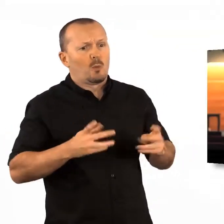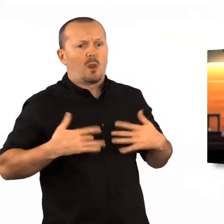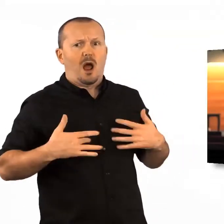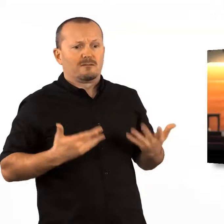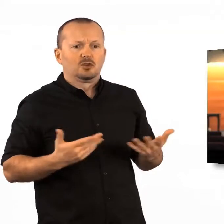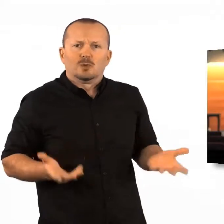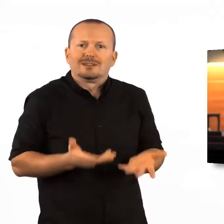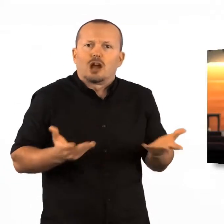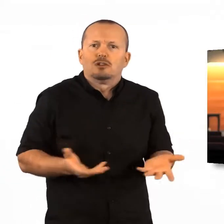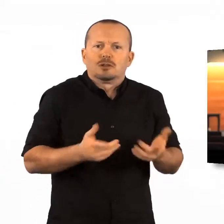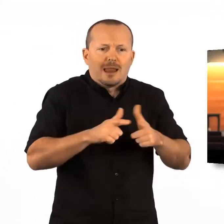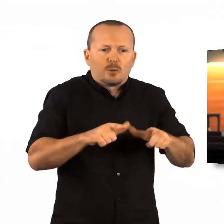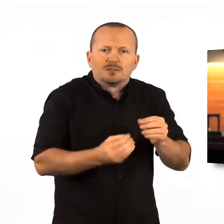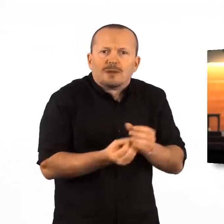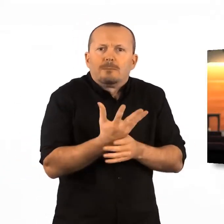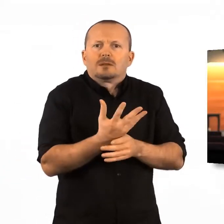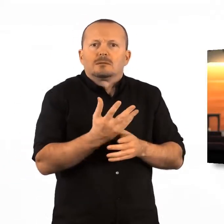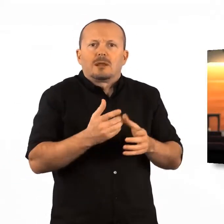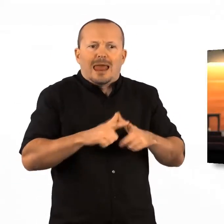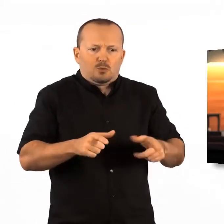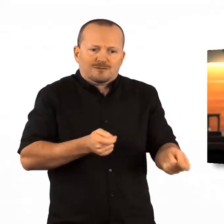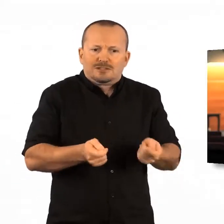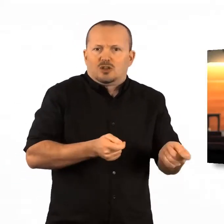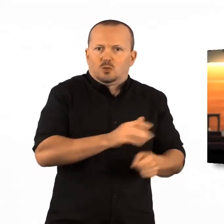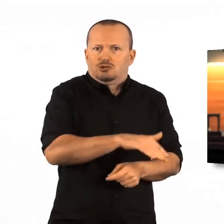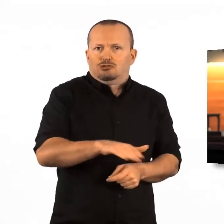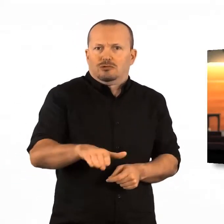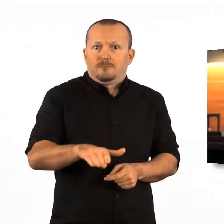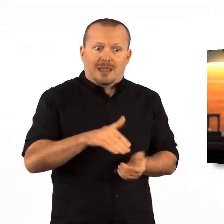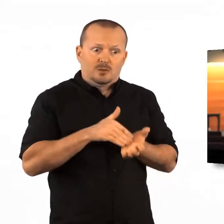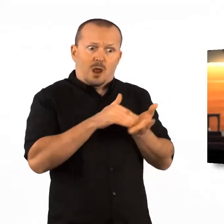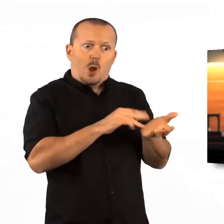language development and language facilitation with their children and to really help them